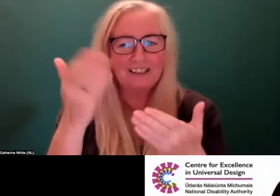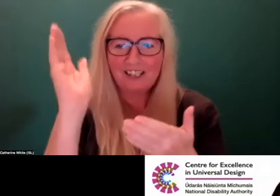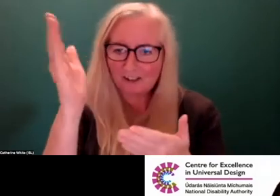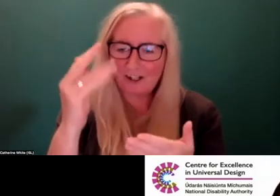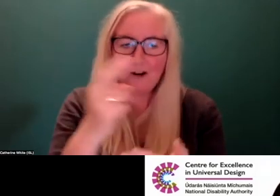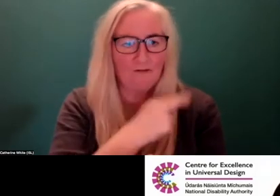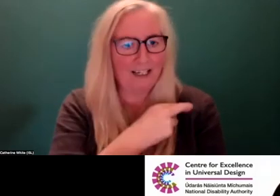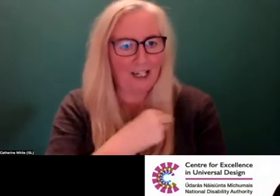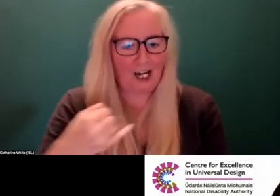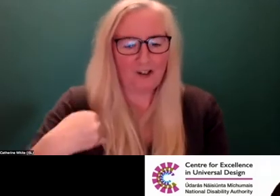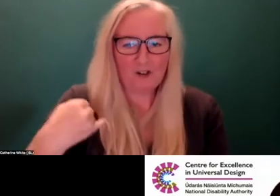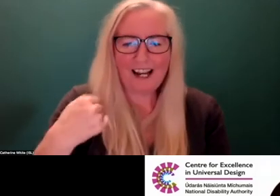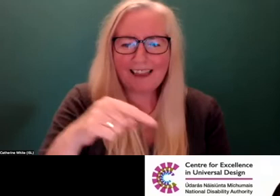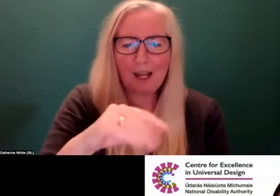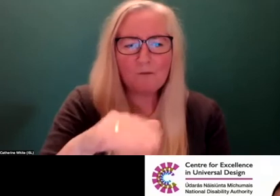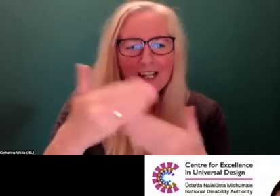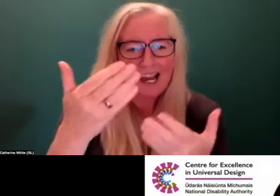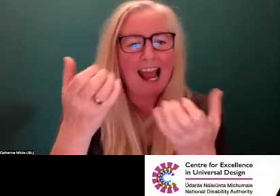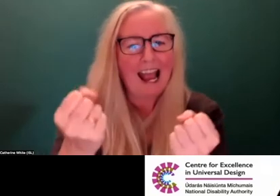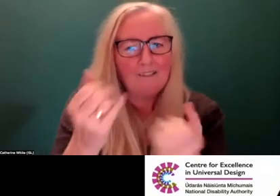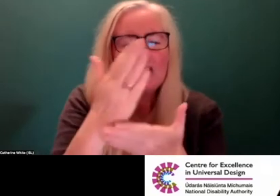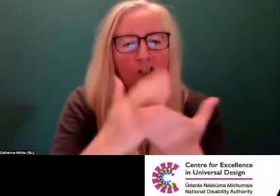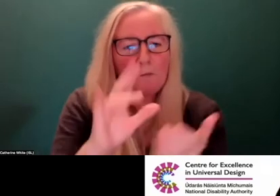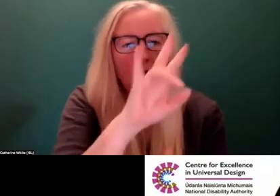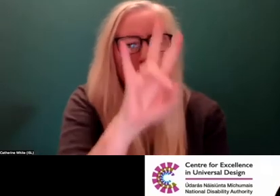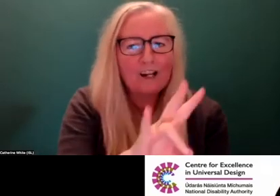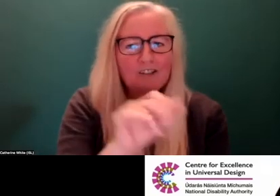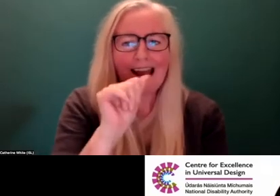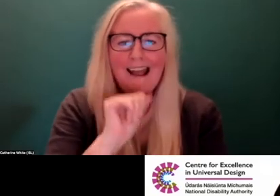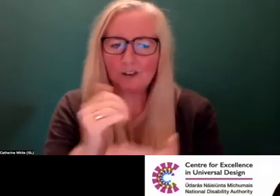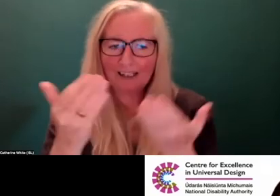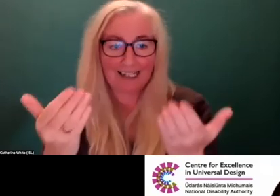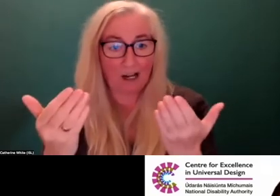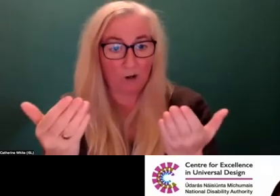I really, really enjoyed it. And we're going to have some questions and answers now.